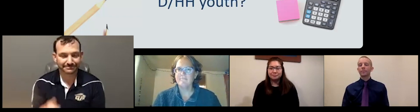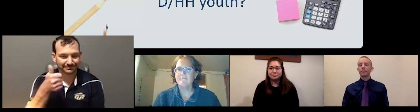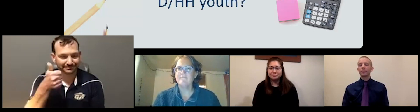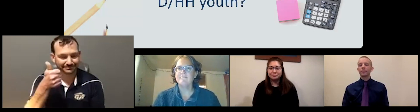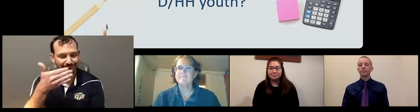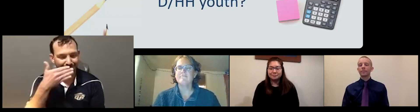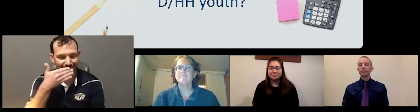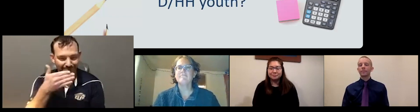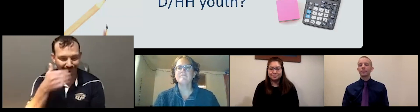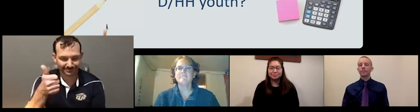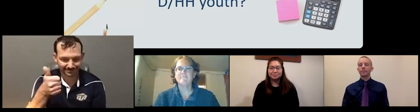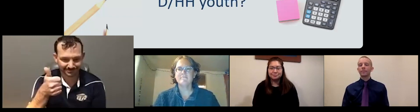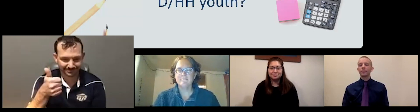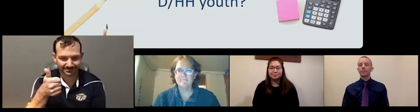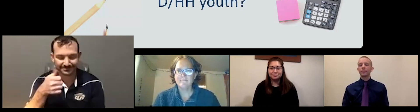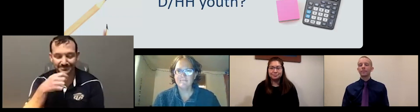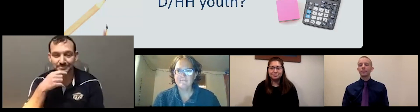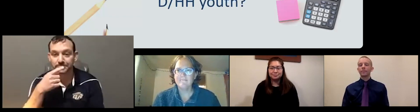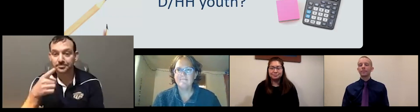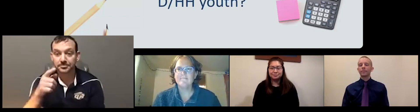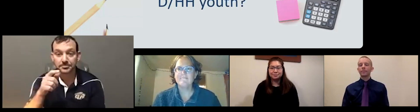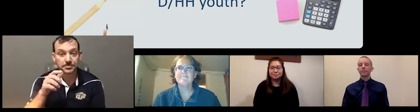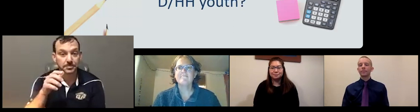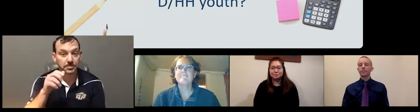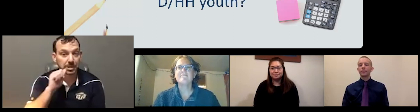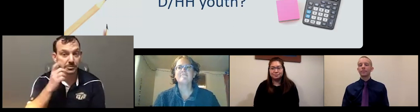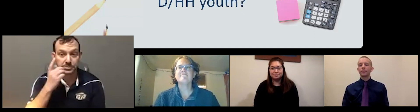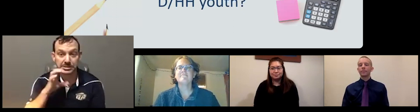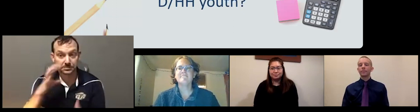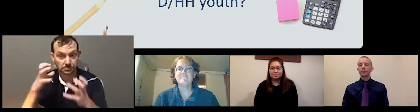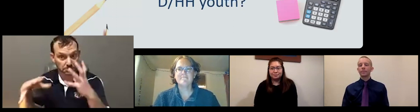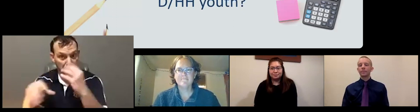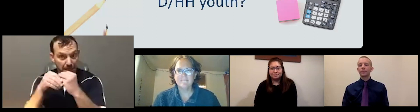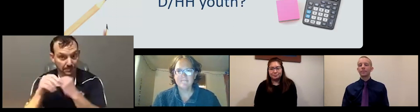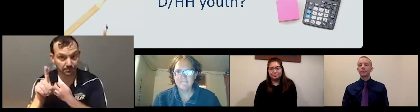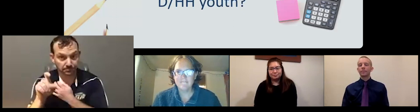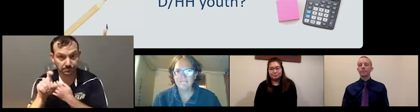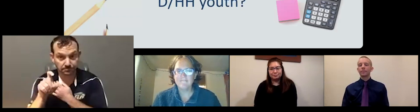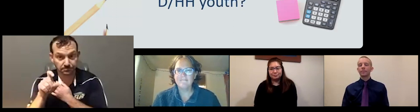Great, thank you. Andrew, do you want to add anything?